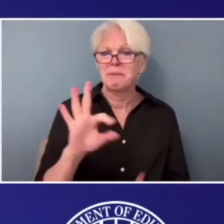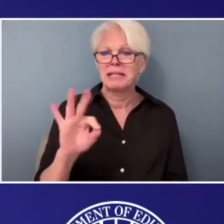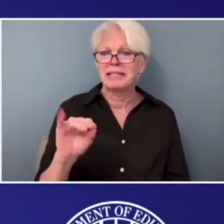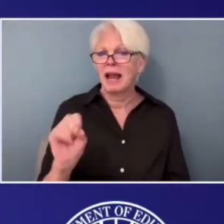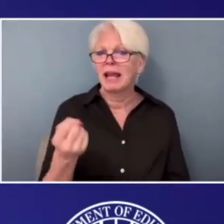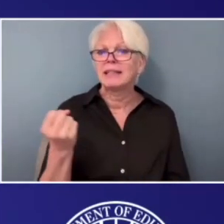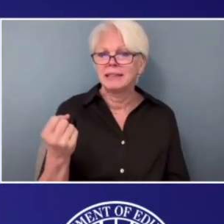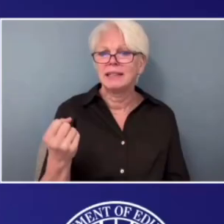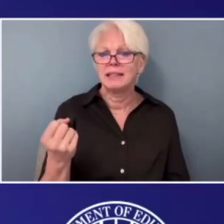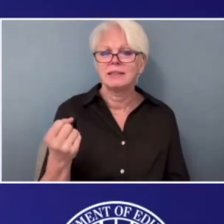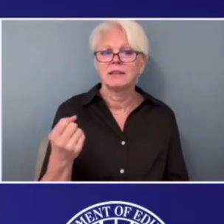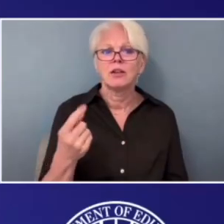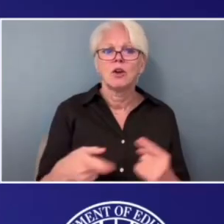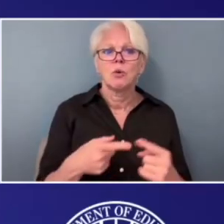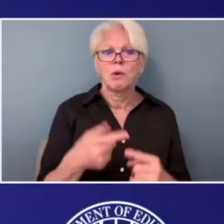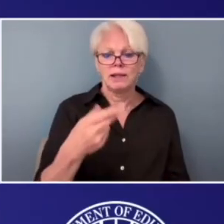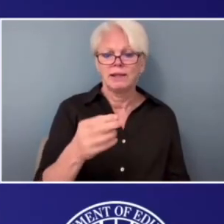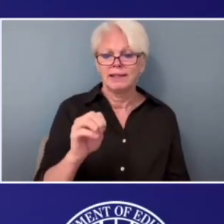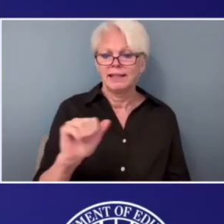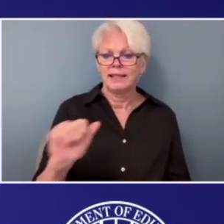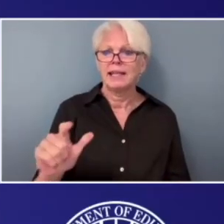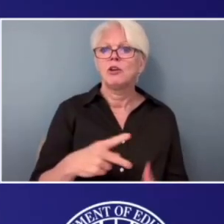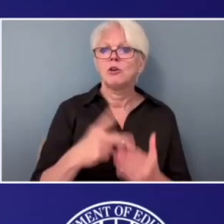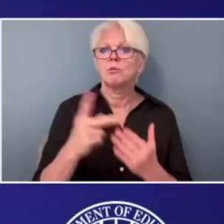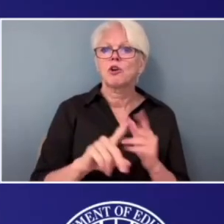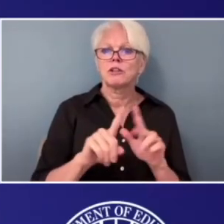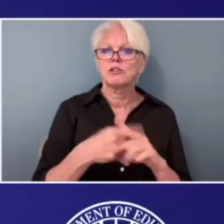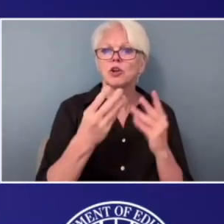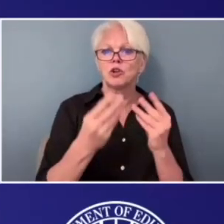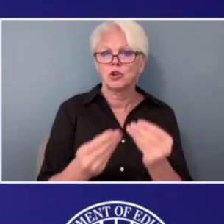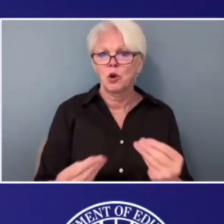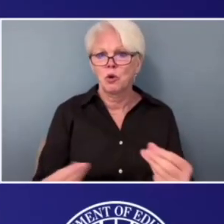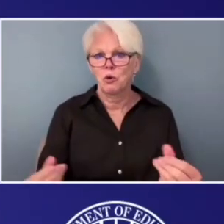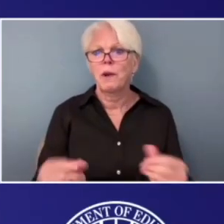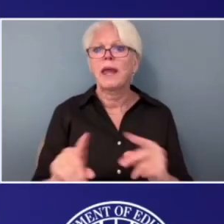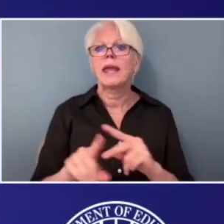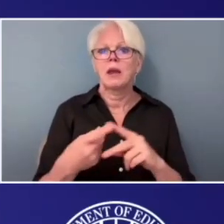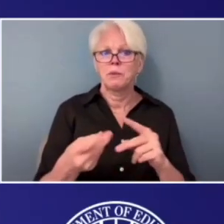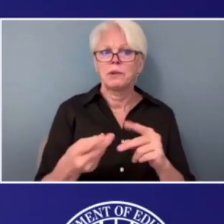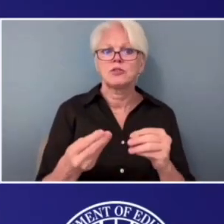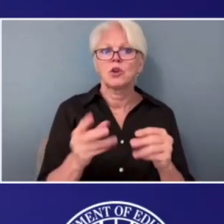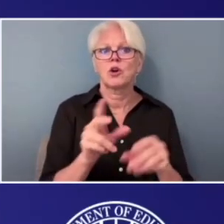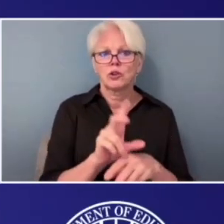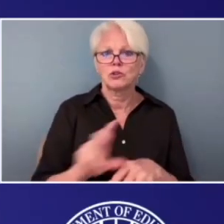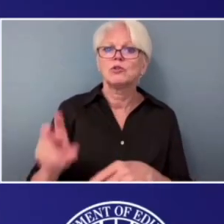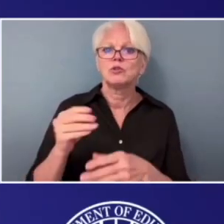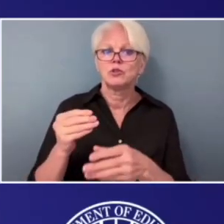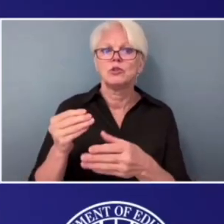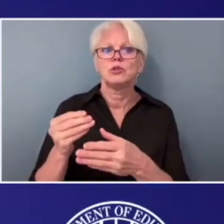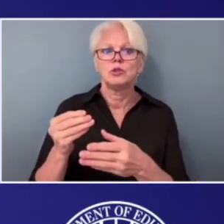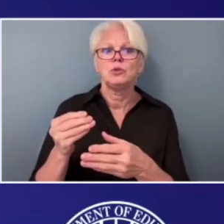the HEAL program started to go away and we started to fund loans for certain health